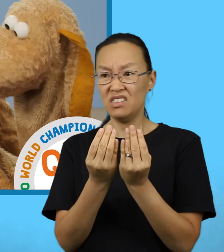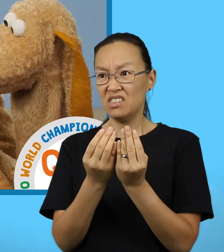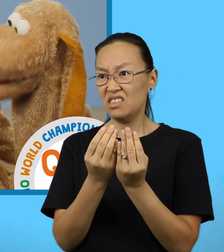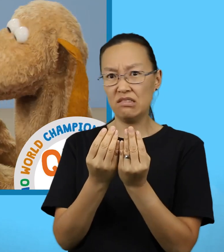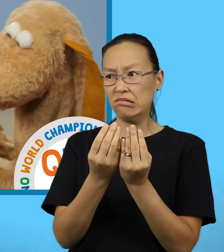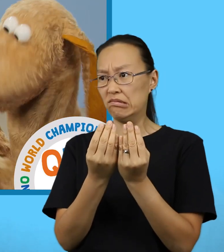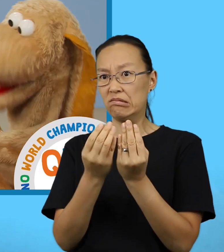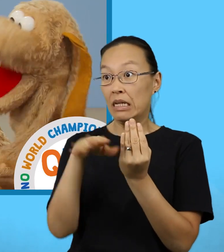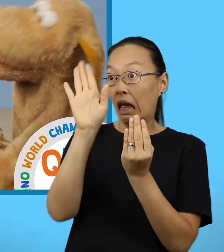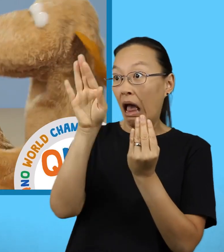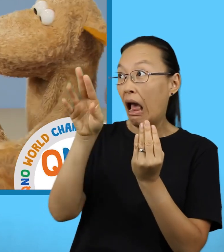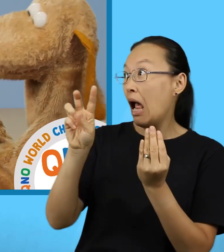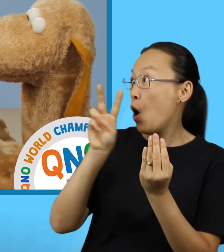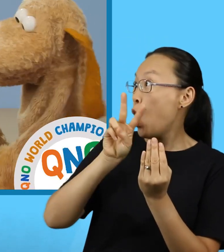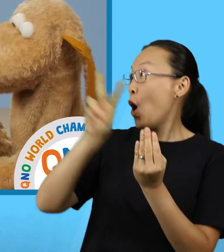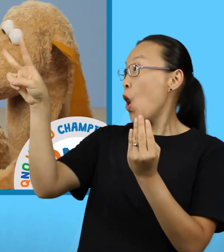What's that over there? What, where?